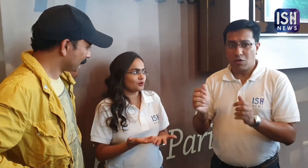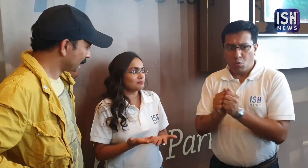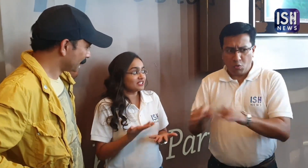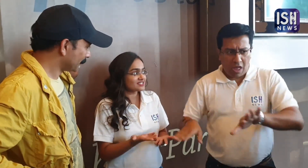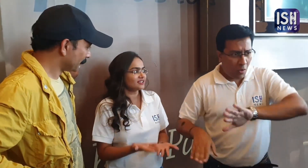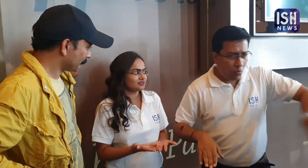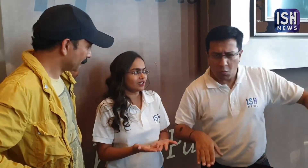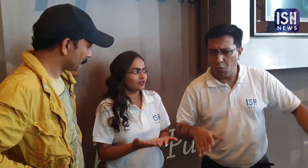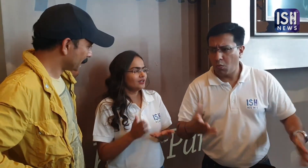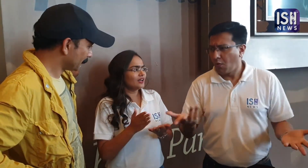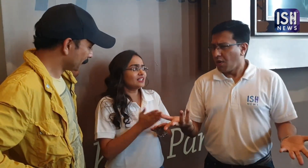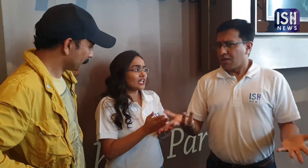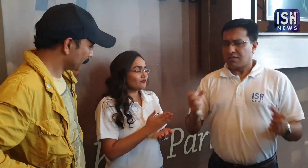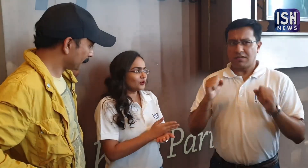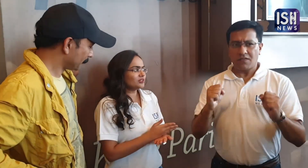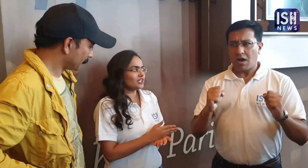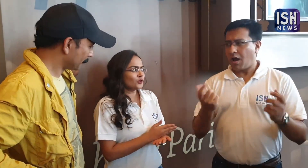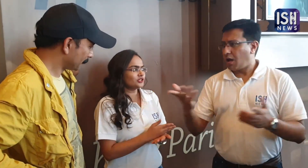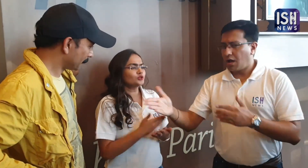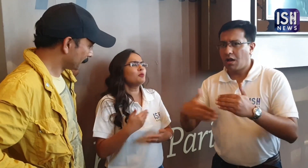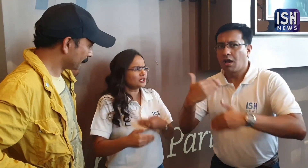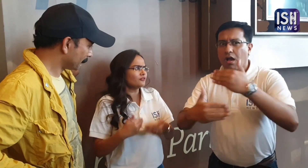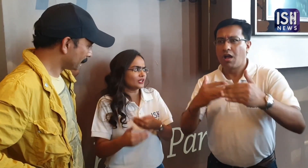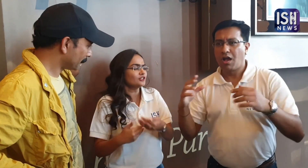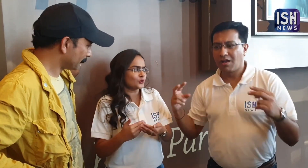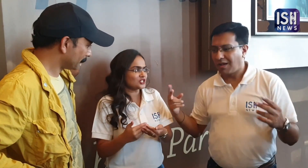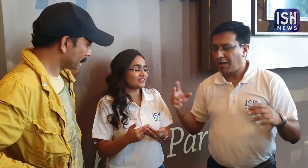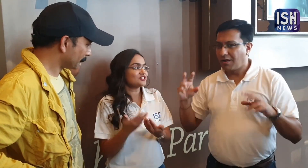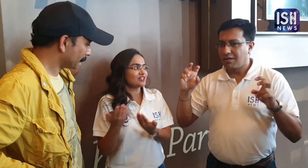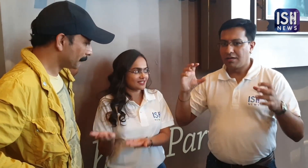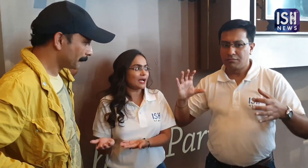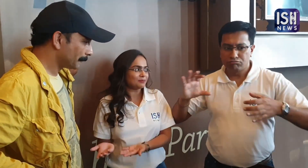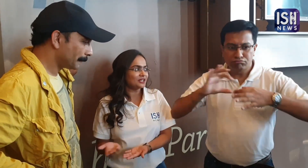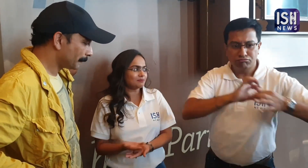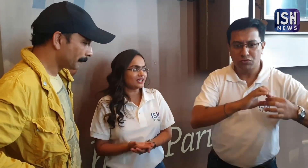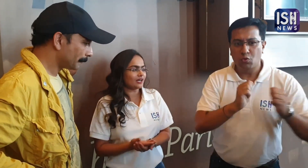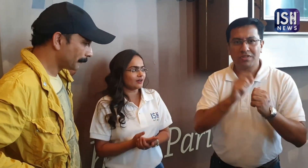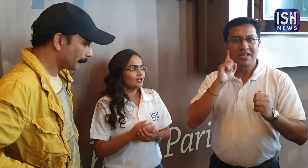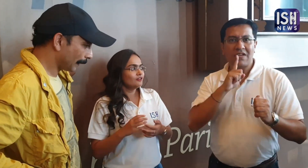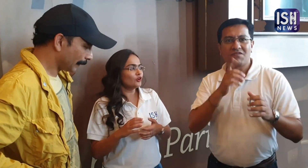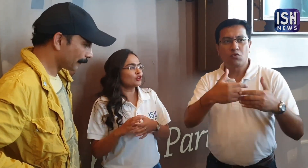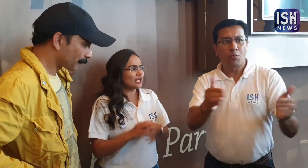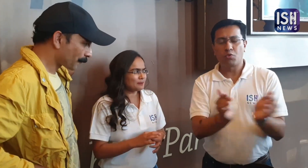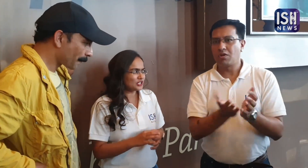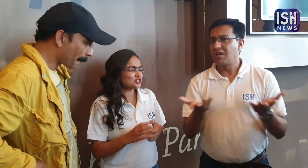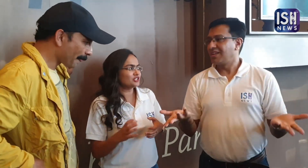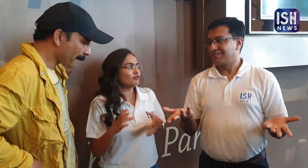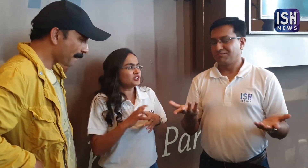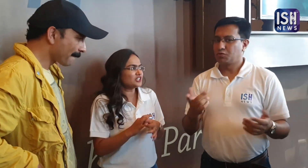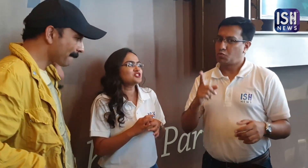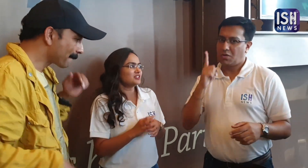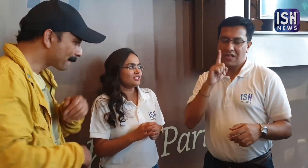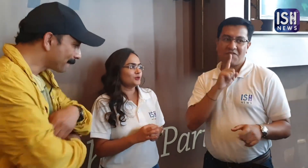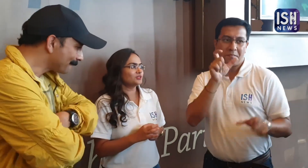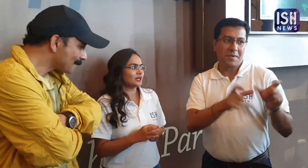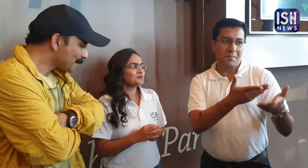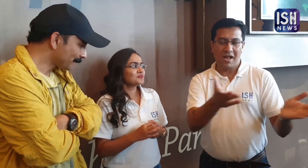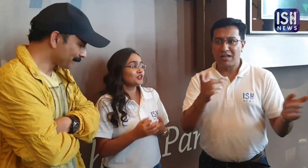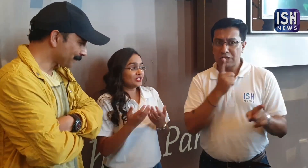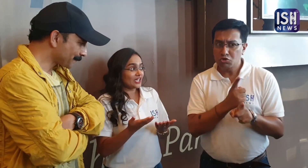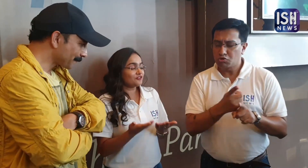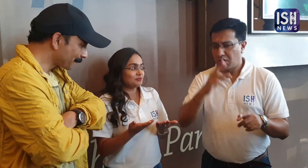If he wasn't there then it would not be able to connect with the Deaf community.